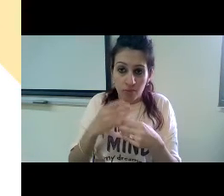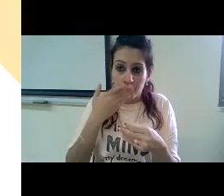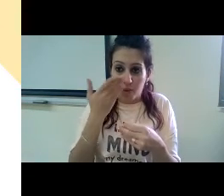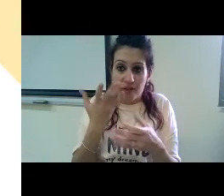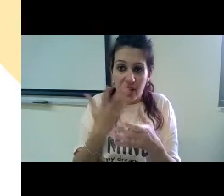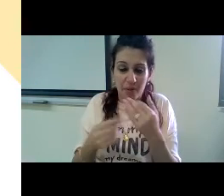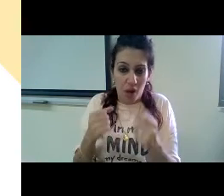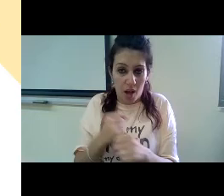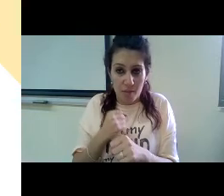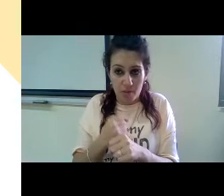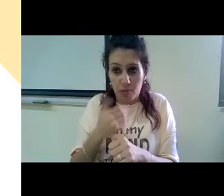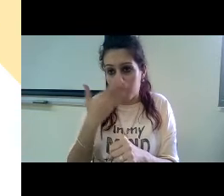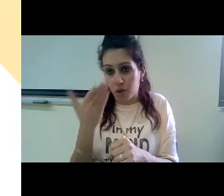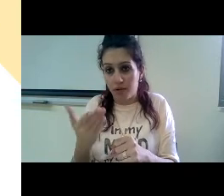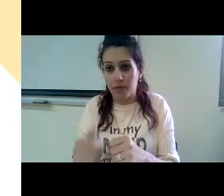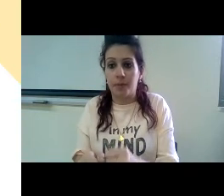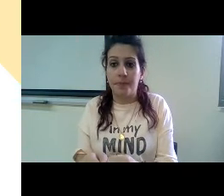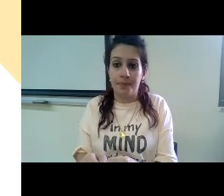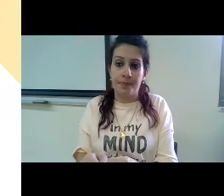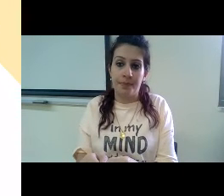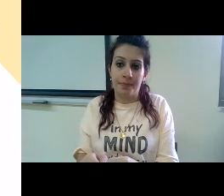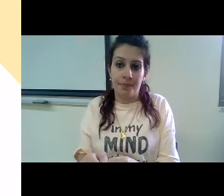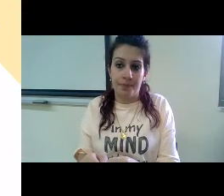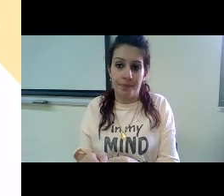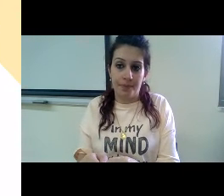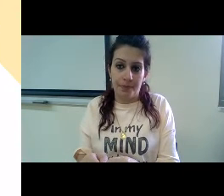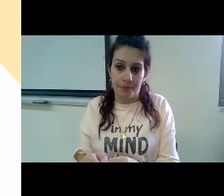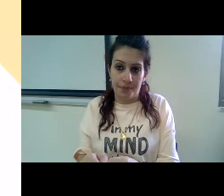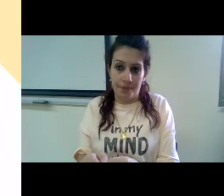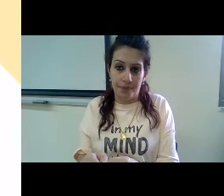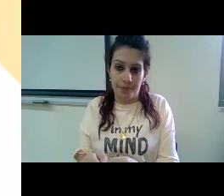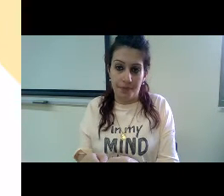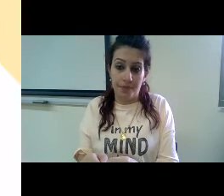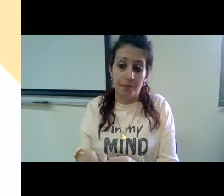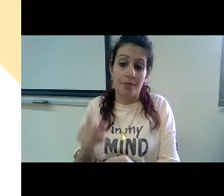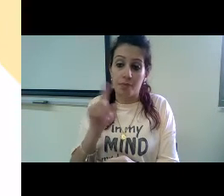ensure the families stay informed about their children's learning progress.